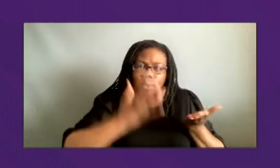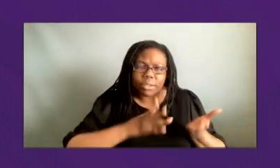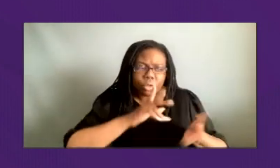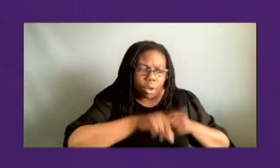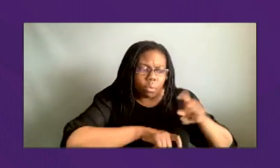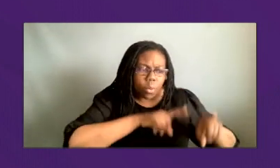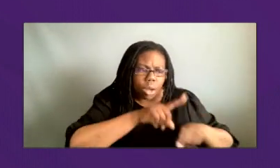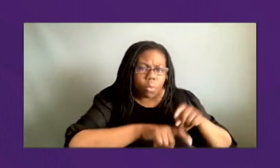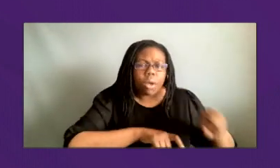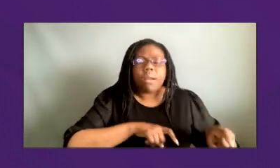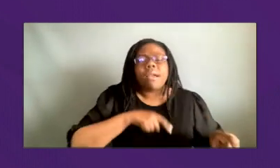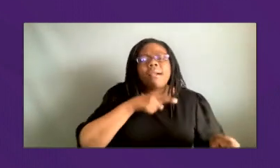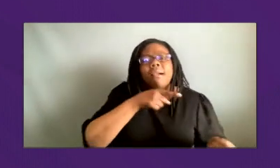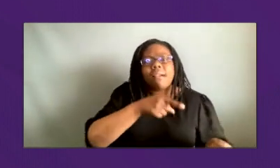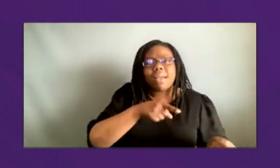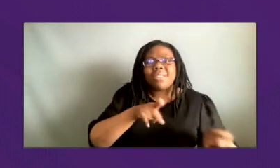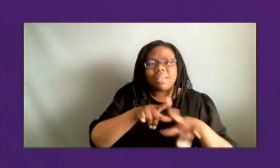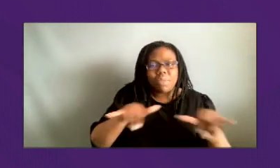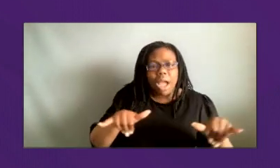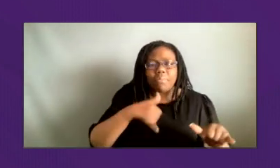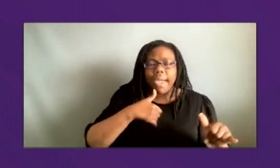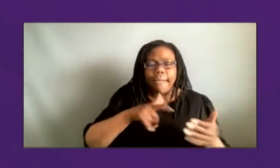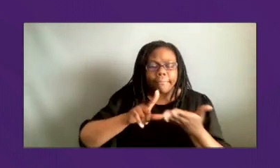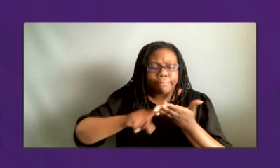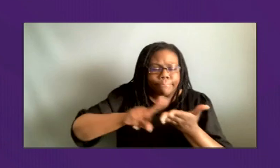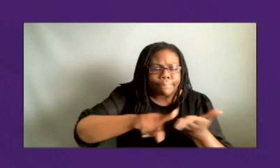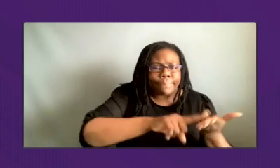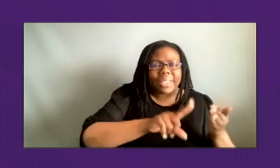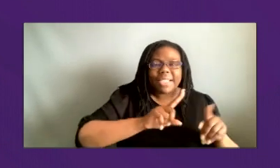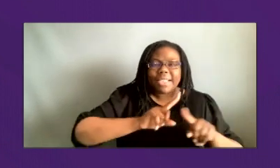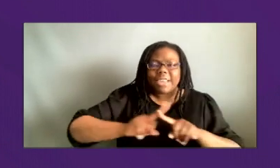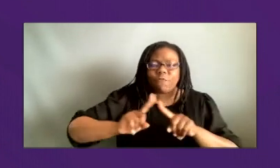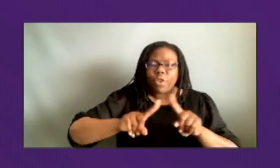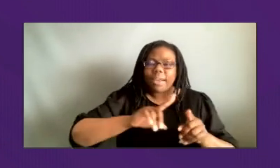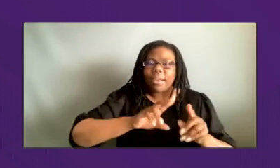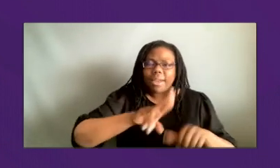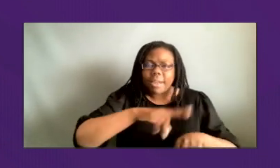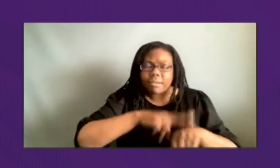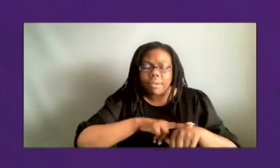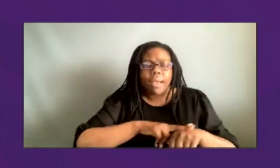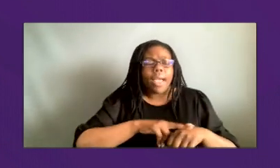they each responded to the Indian Removal Act in a different way. Next slide, please.